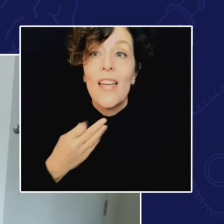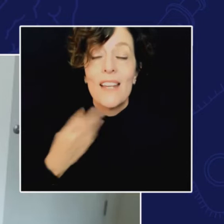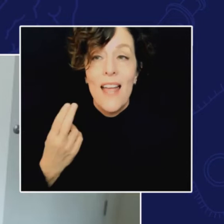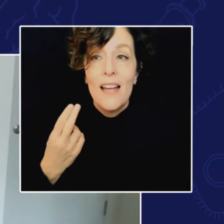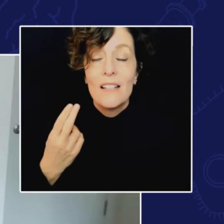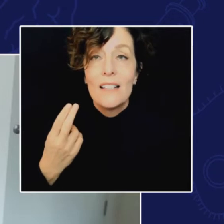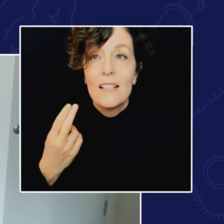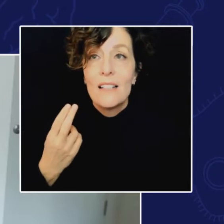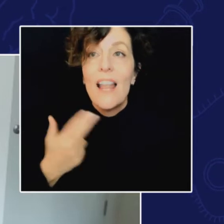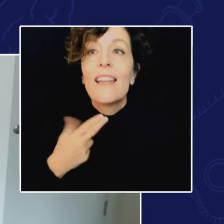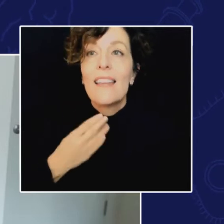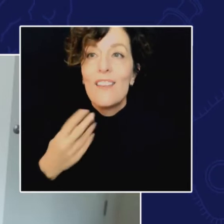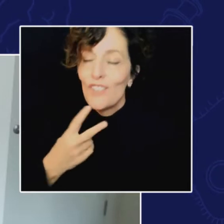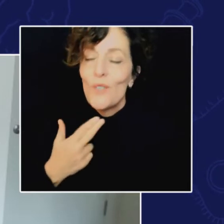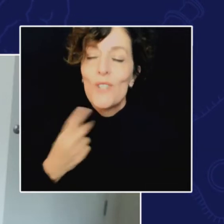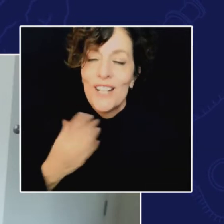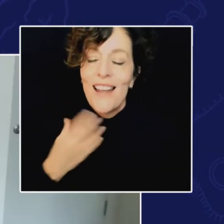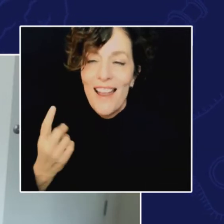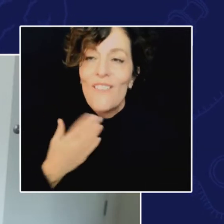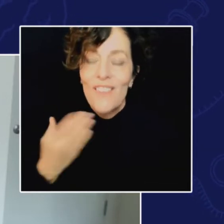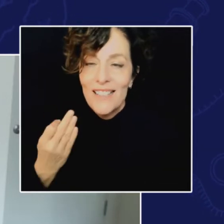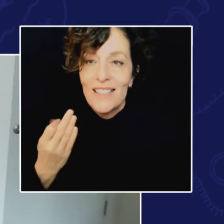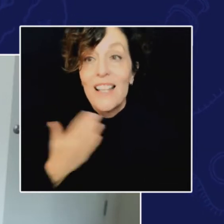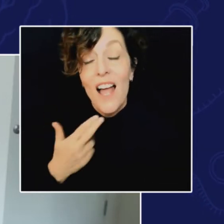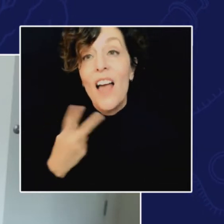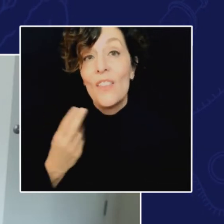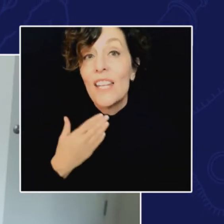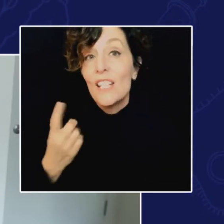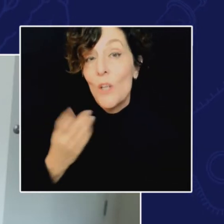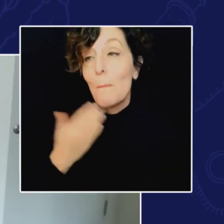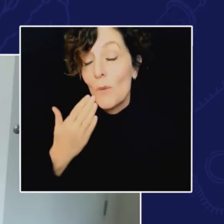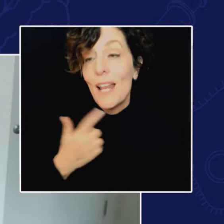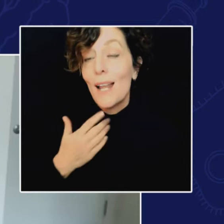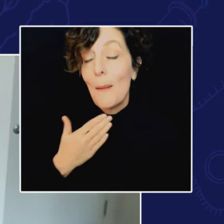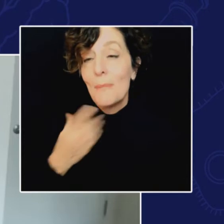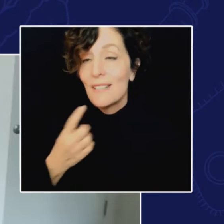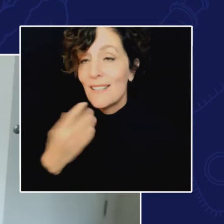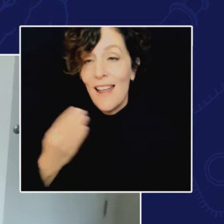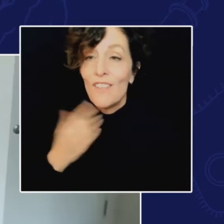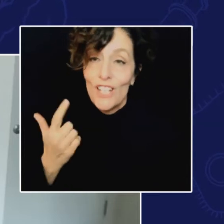has given you good advice. I think that that's a pretty limited definition of a mentor.